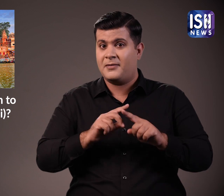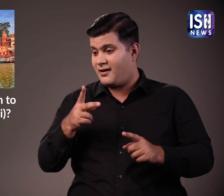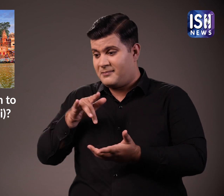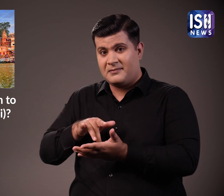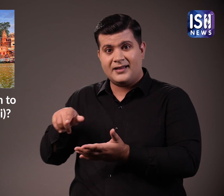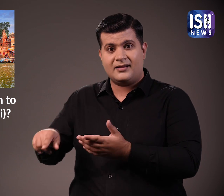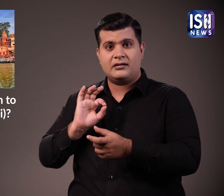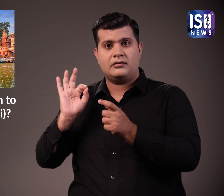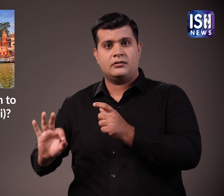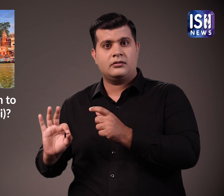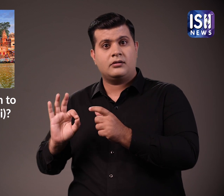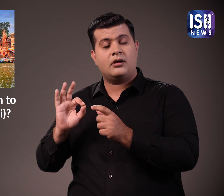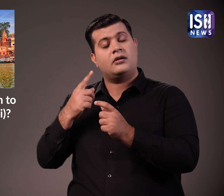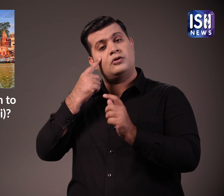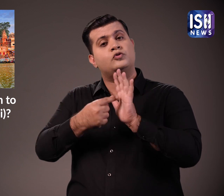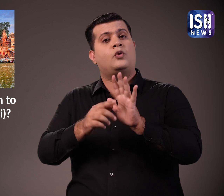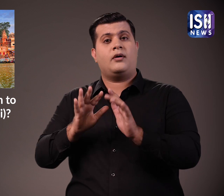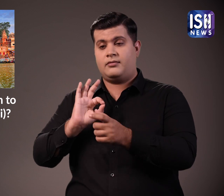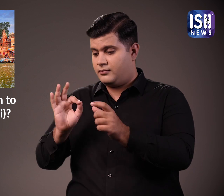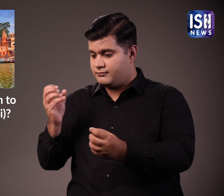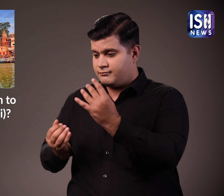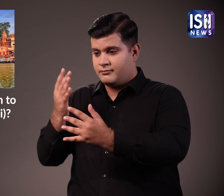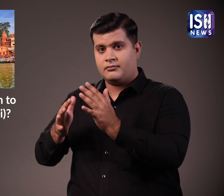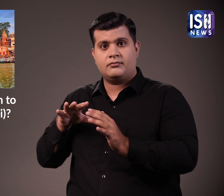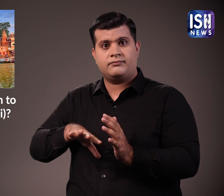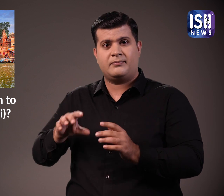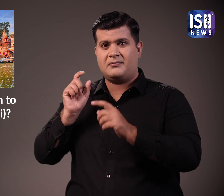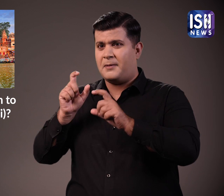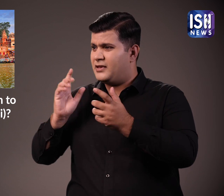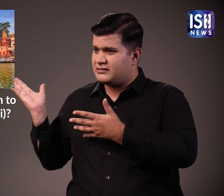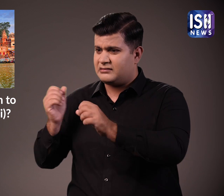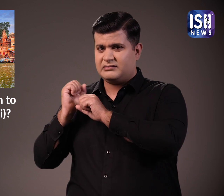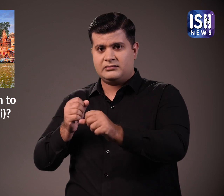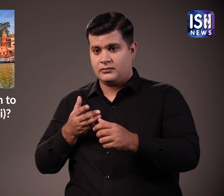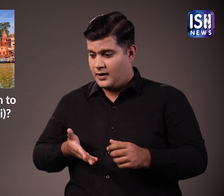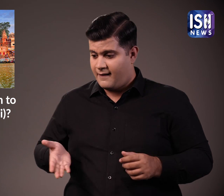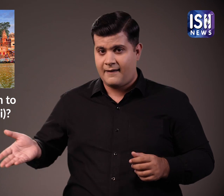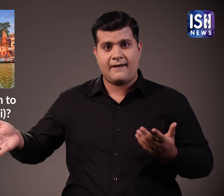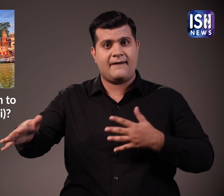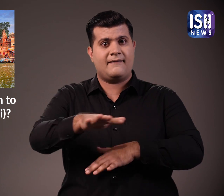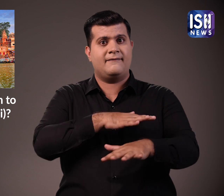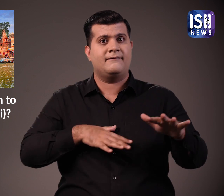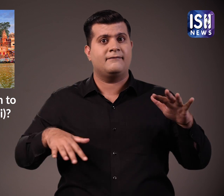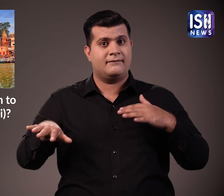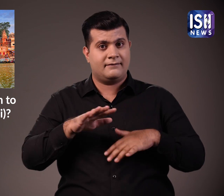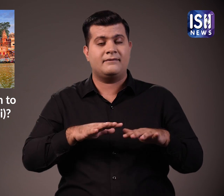You will see people carrying the deceased on their shoulders and also cremating bodies and performing last rites.